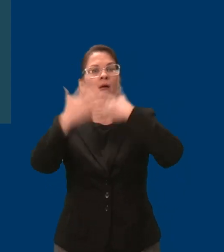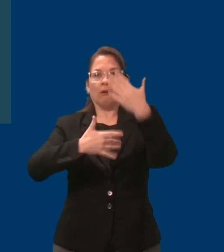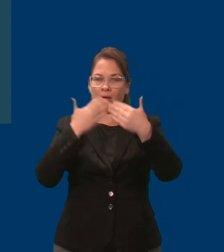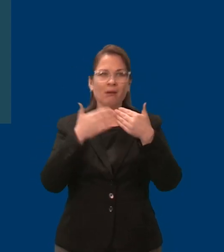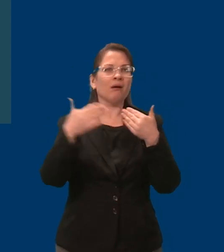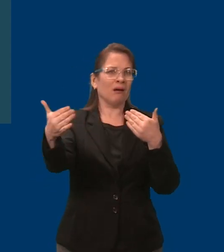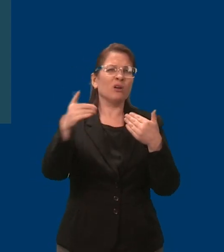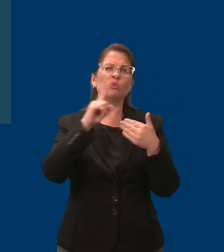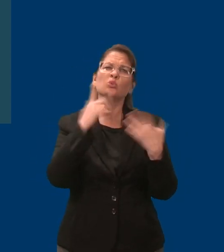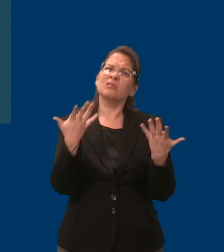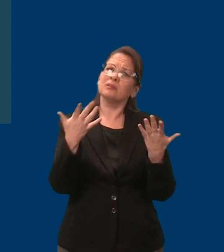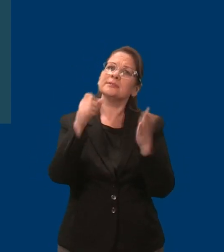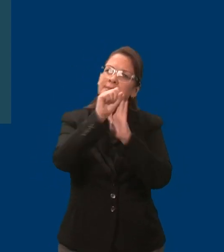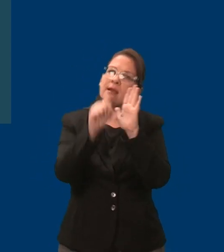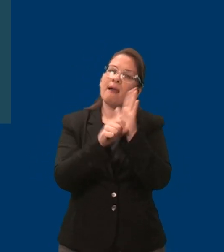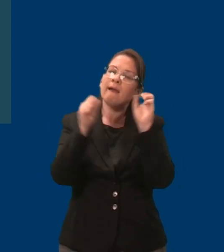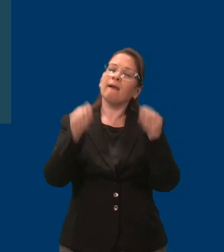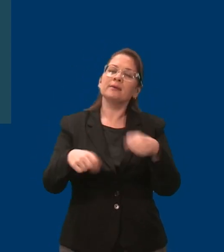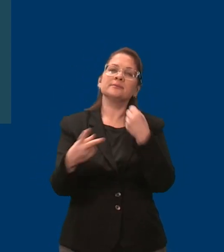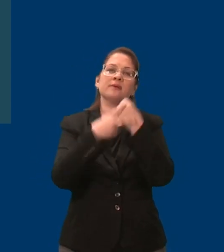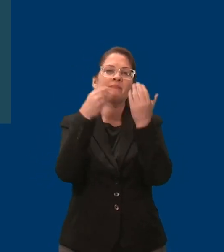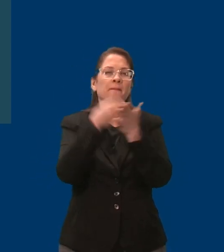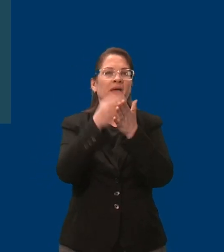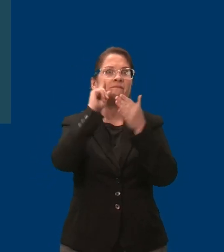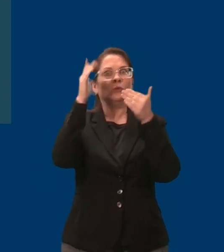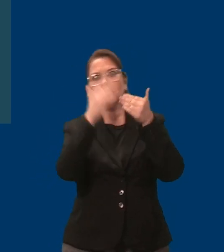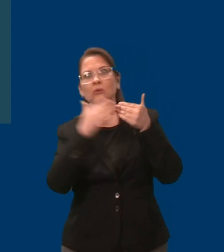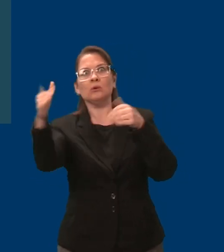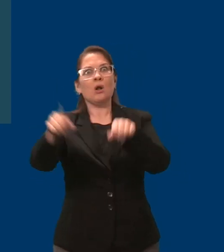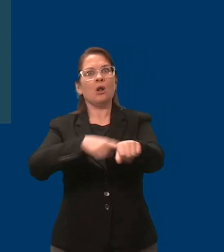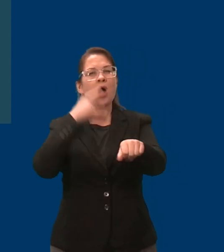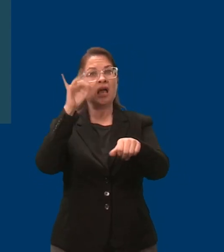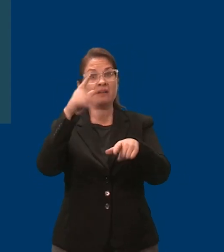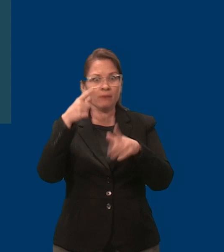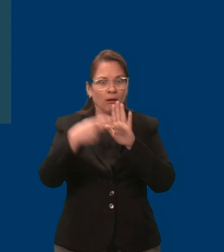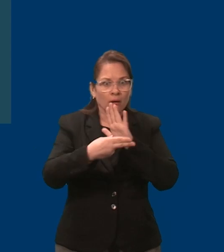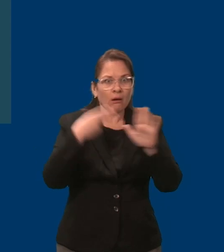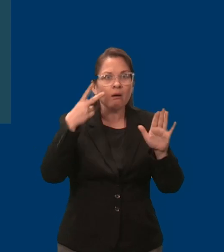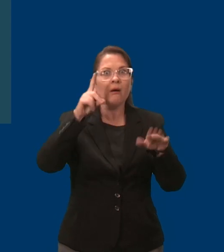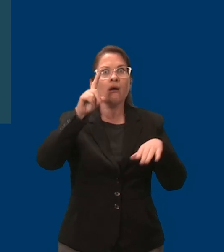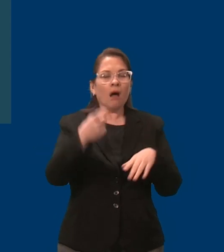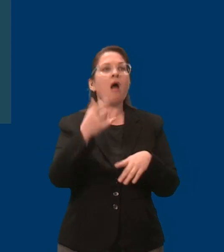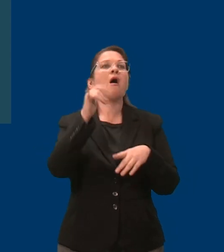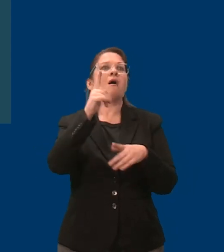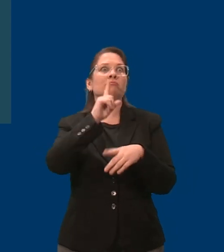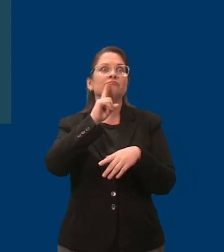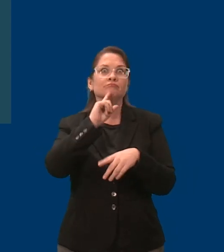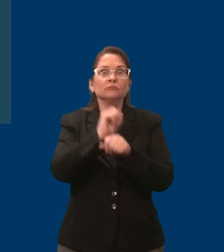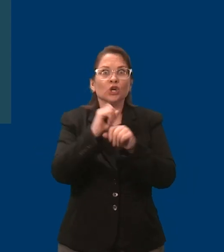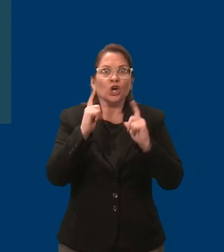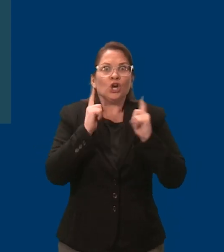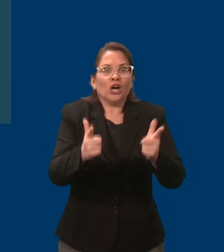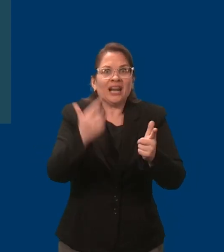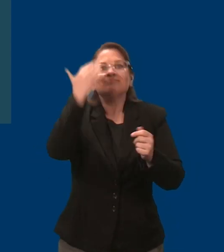by treating these patients early, and stopping the need for long-term hospitalizations in the future. As a parent and a citizen,